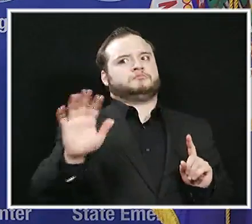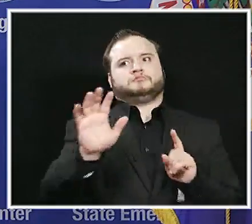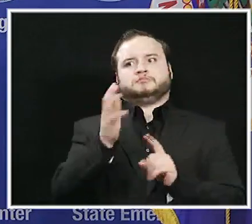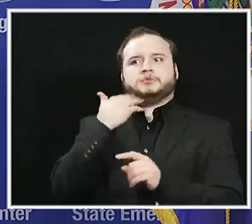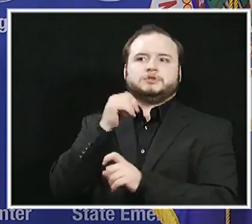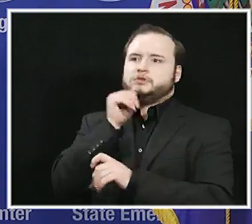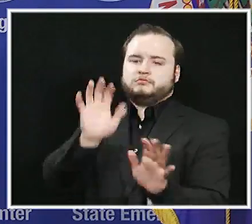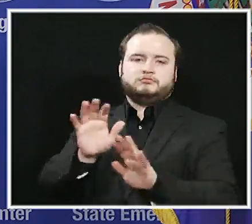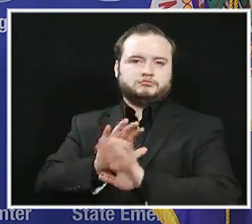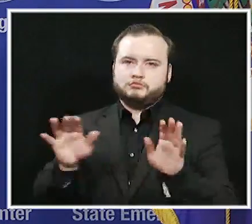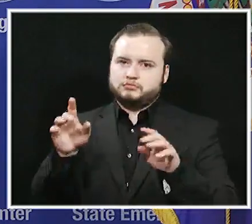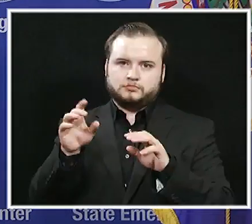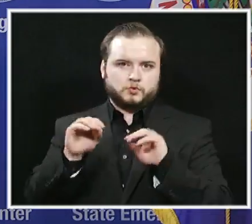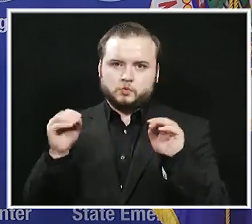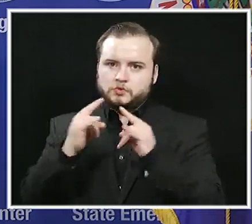they would give us either the yea or nay or probably